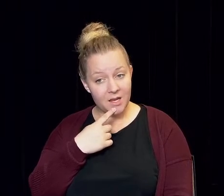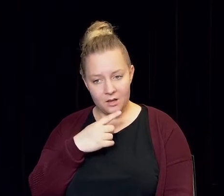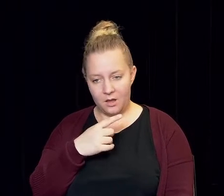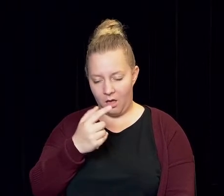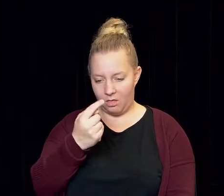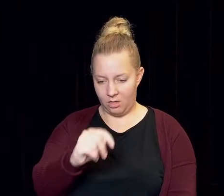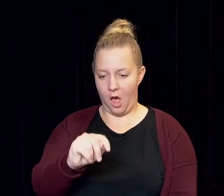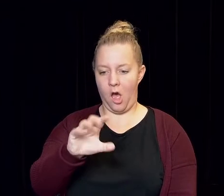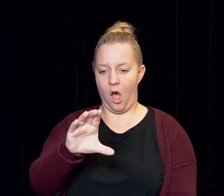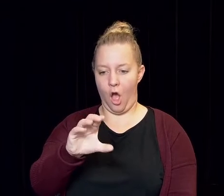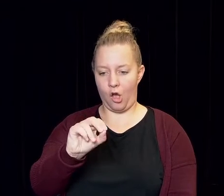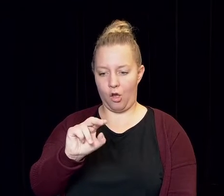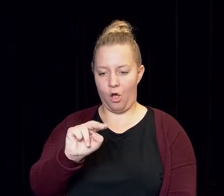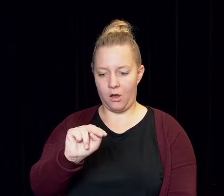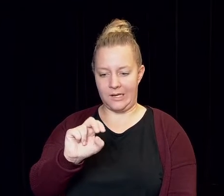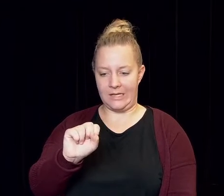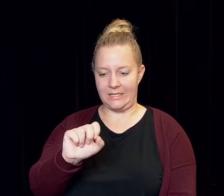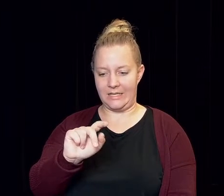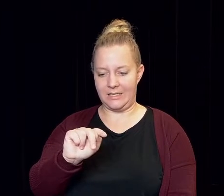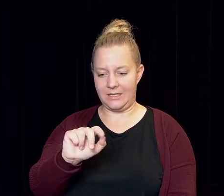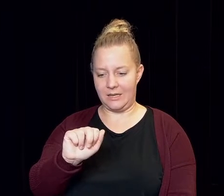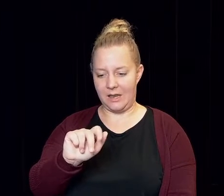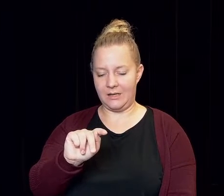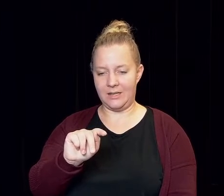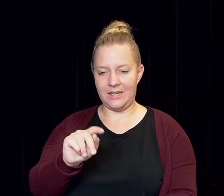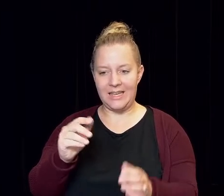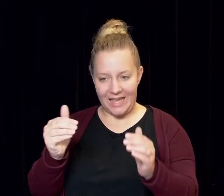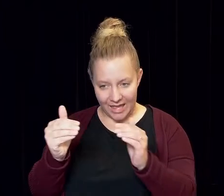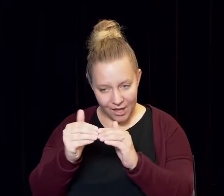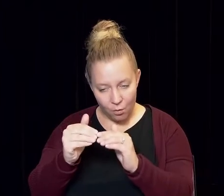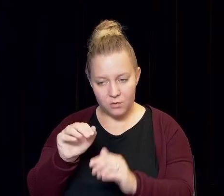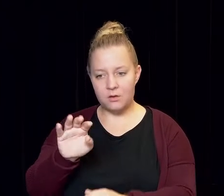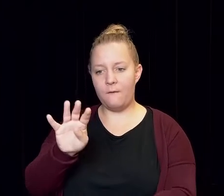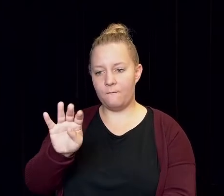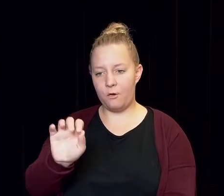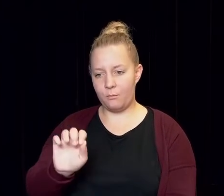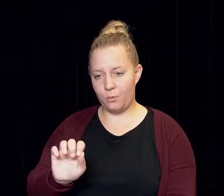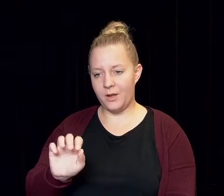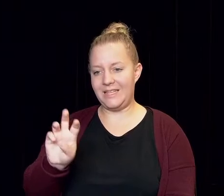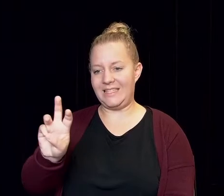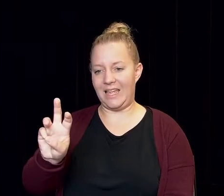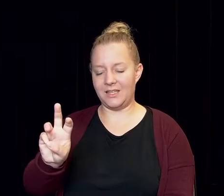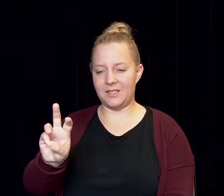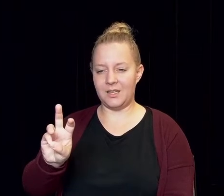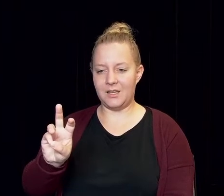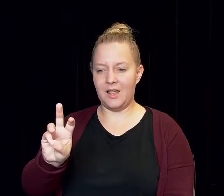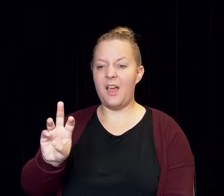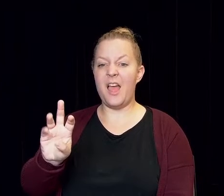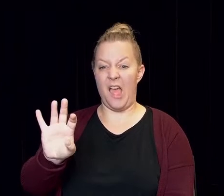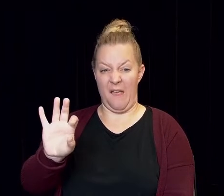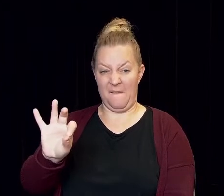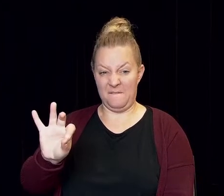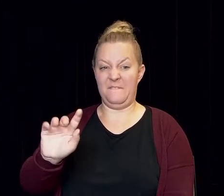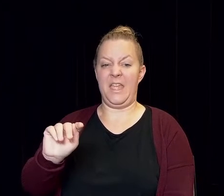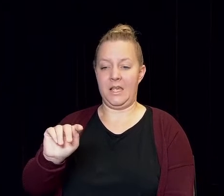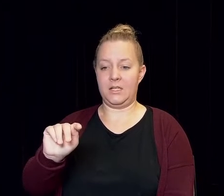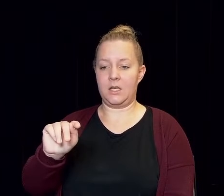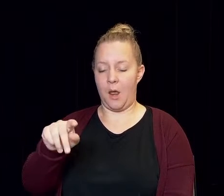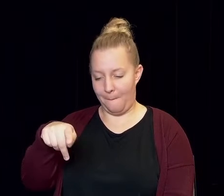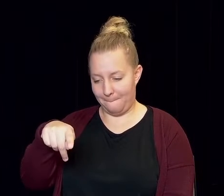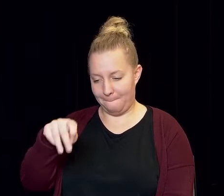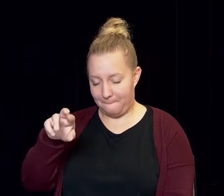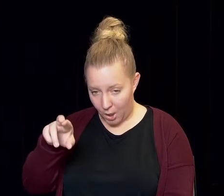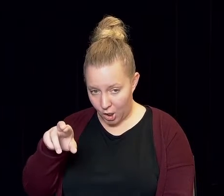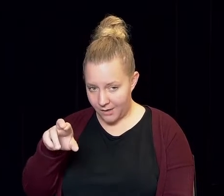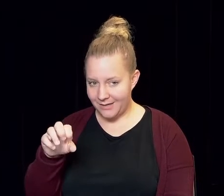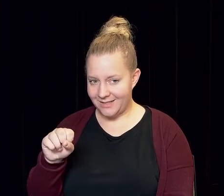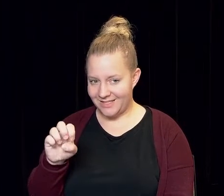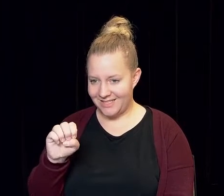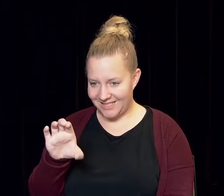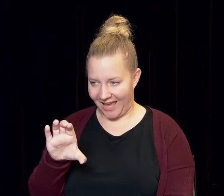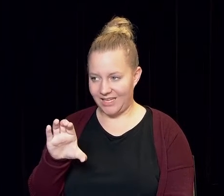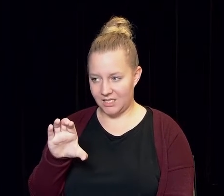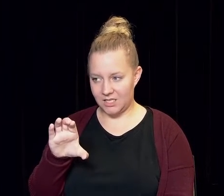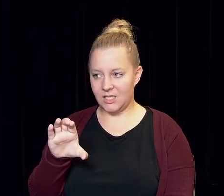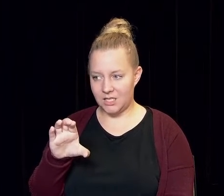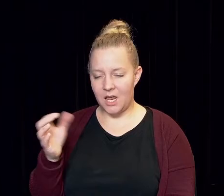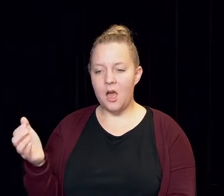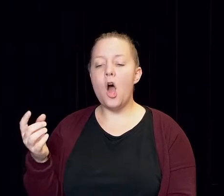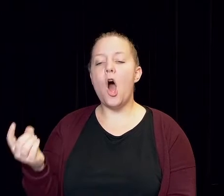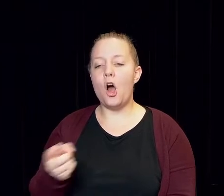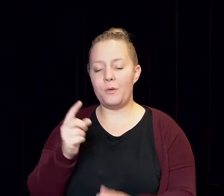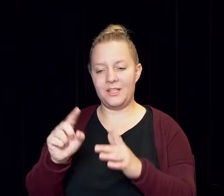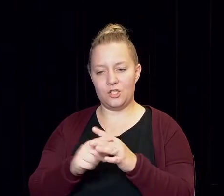equals 4.6. And that's 4.6 feet per second. So, we're always going to start with that y